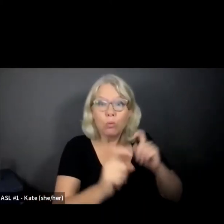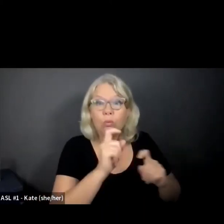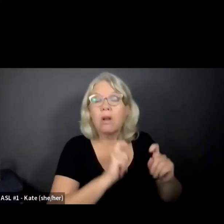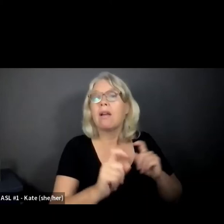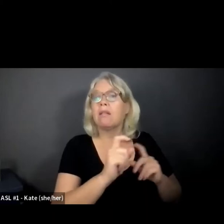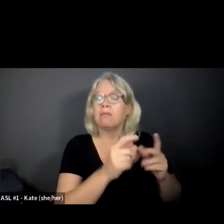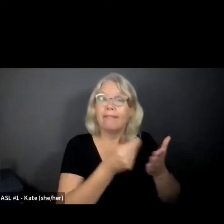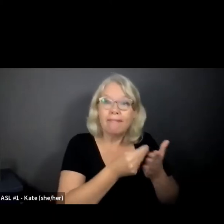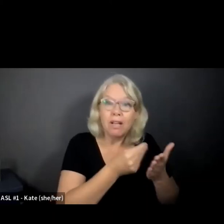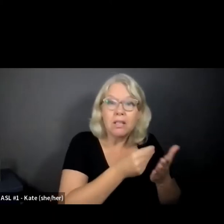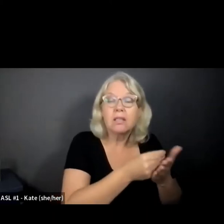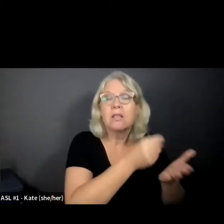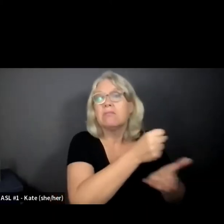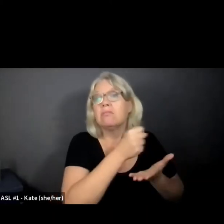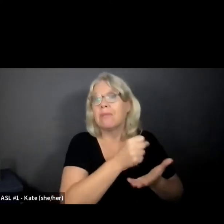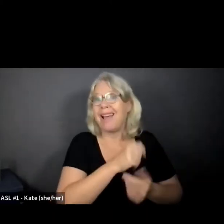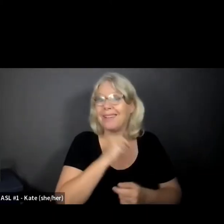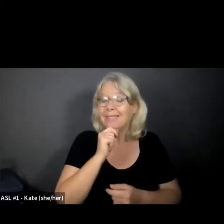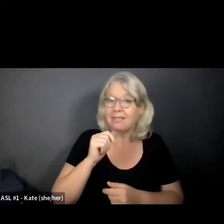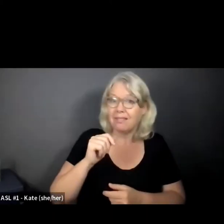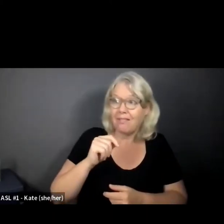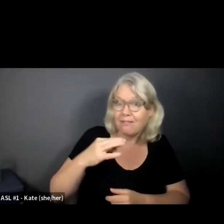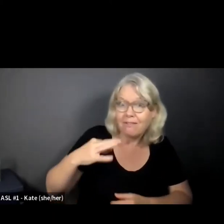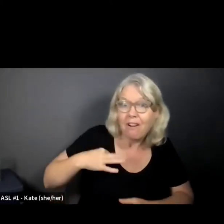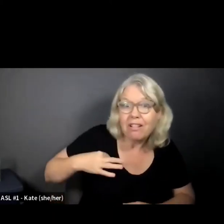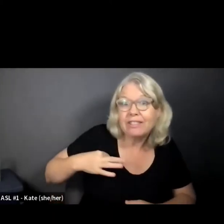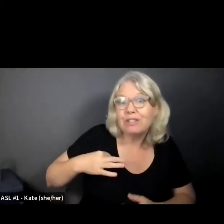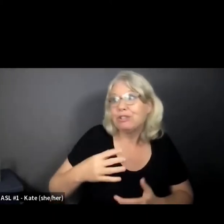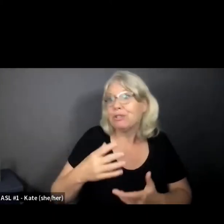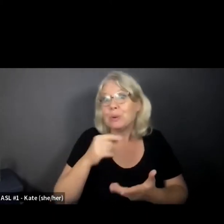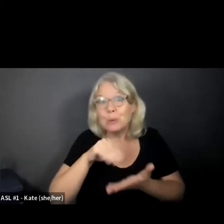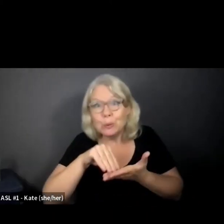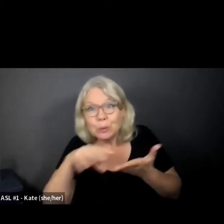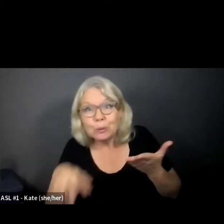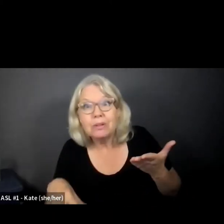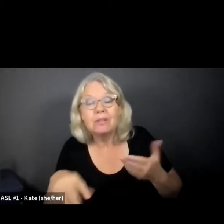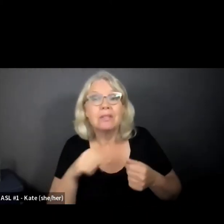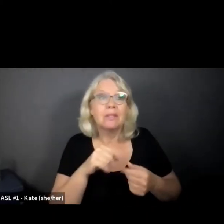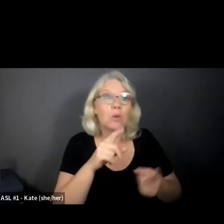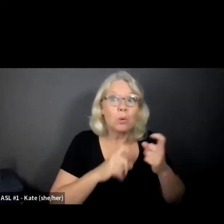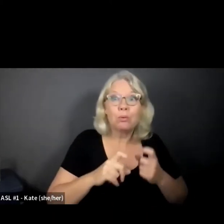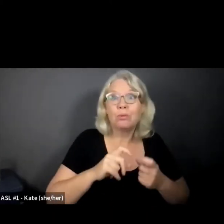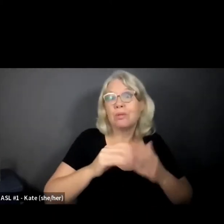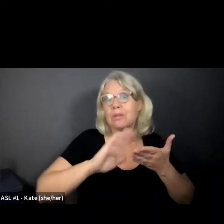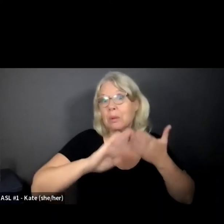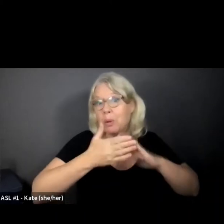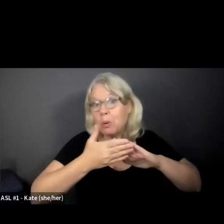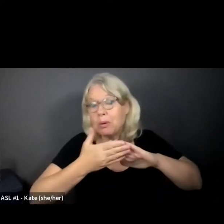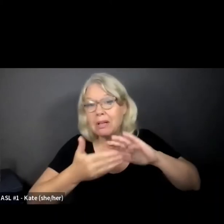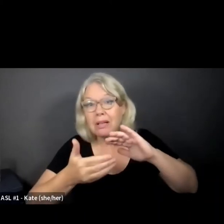OUR STUDENTS, VOLUNTEERS, DONORS, OUR MEMBERSHIP AND COMMUNITY PARTNERS, STAKEHOLDERS AND SUPPORTERS.